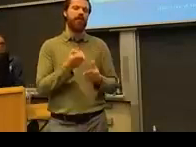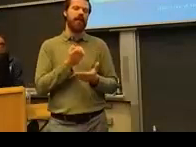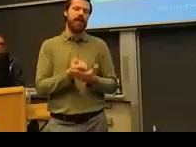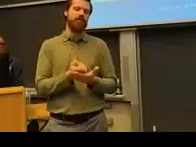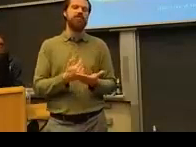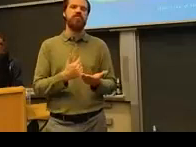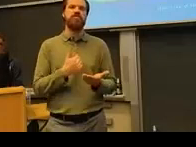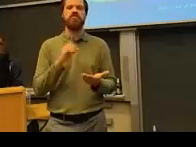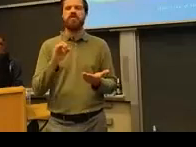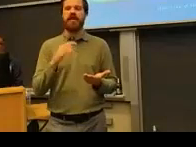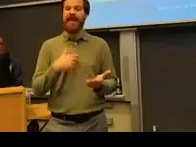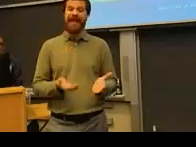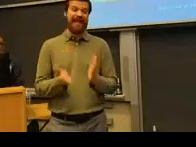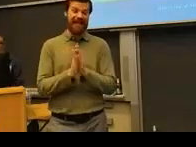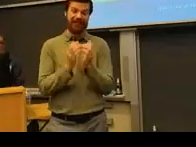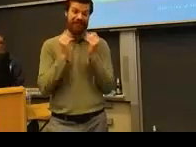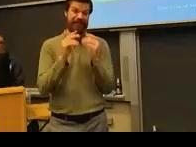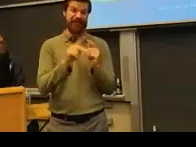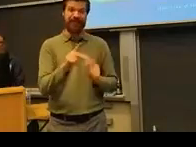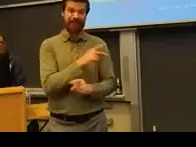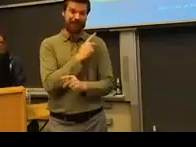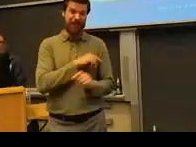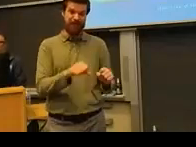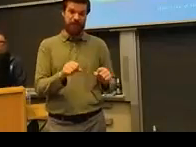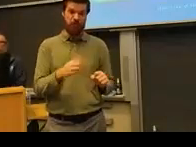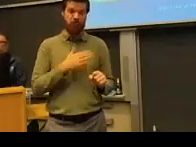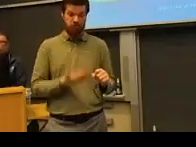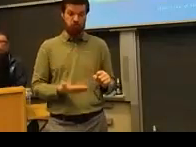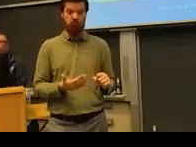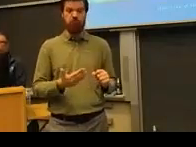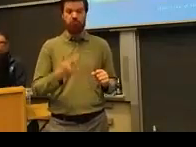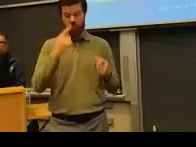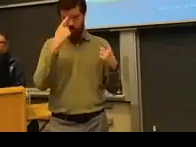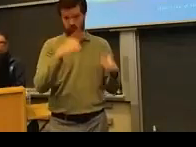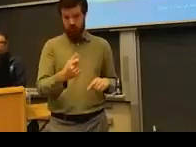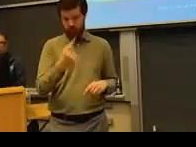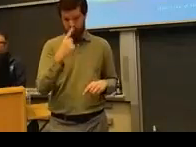asked as many patients as possible who agree to take the pyramid whether they think it's helpful